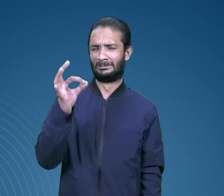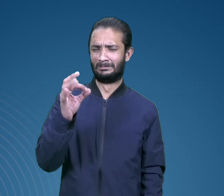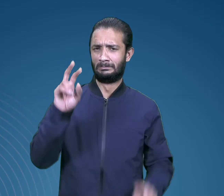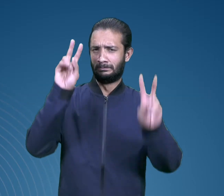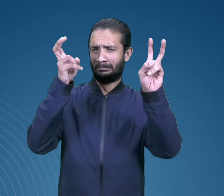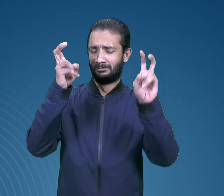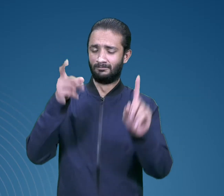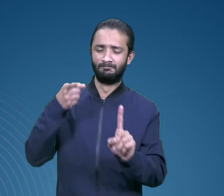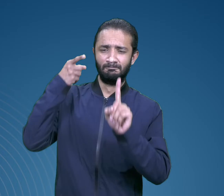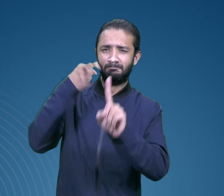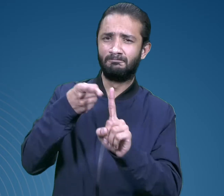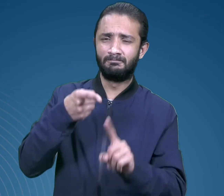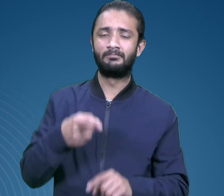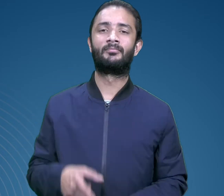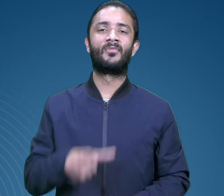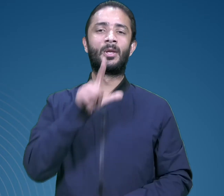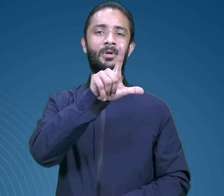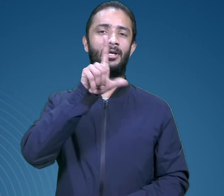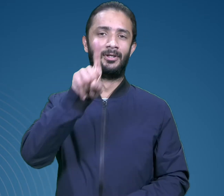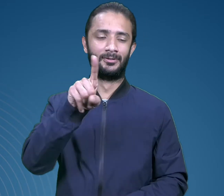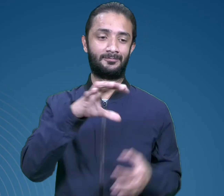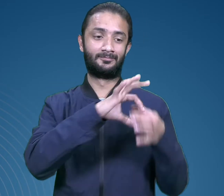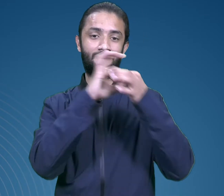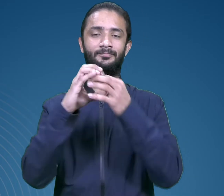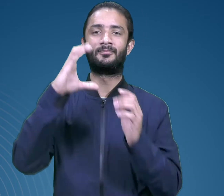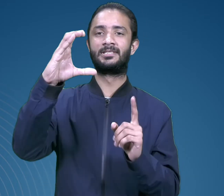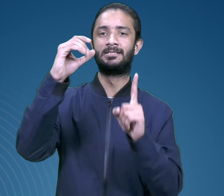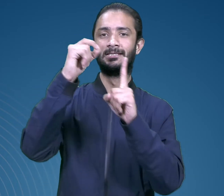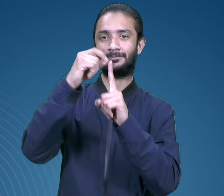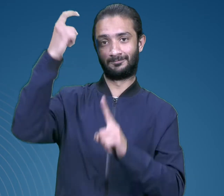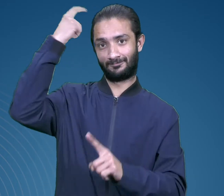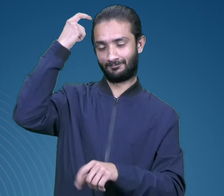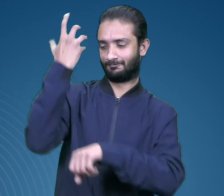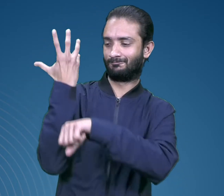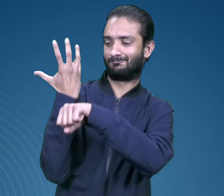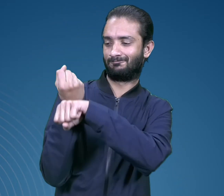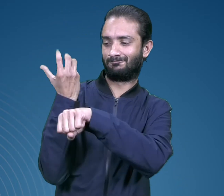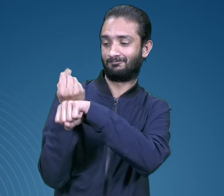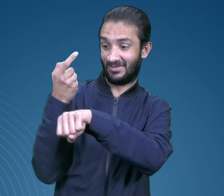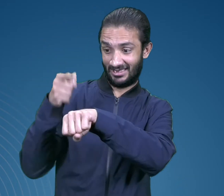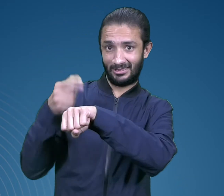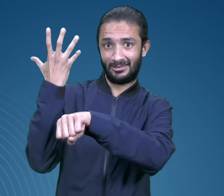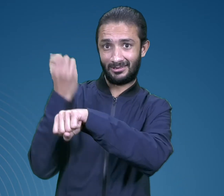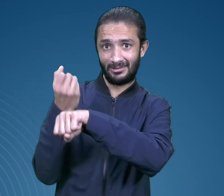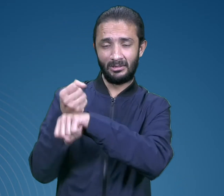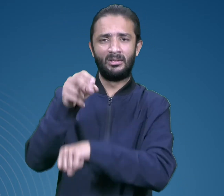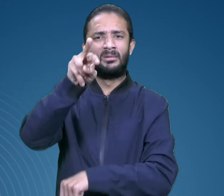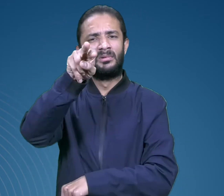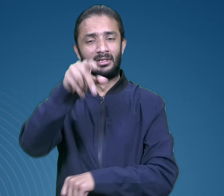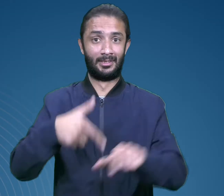Today we have a crucial topic 'First Language acquisition and Critical Period'.